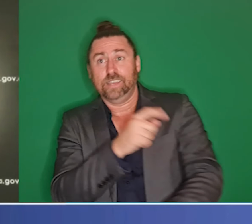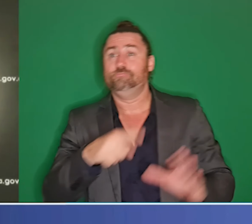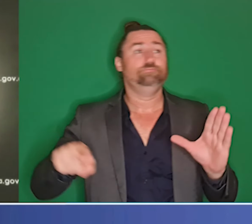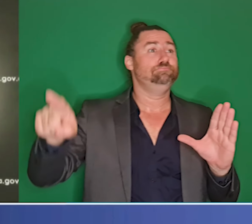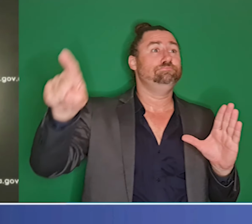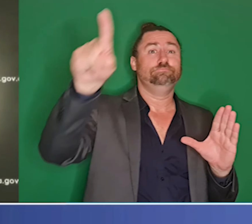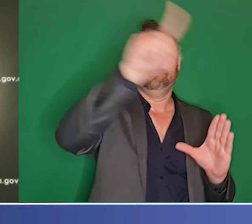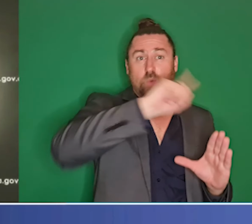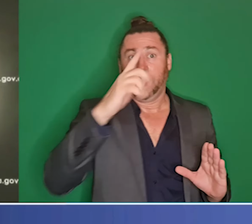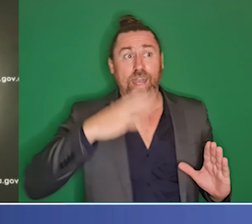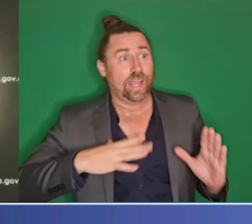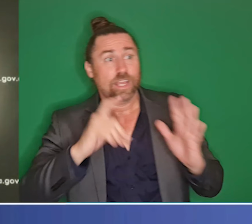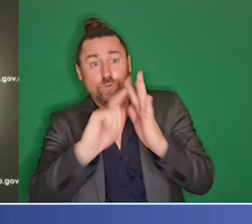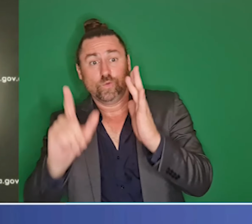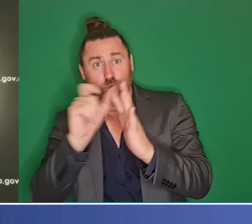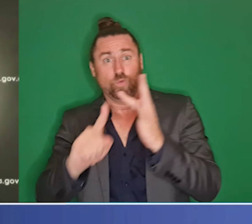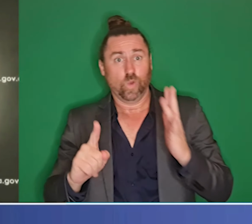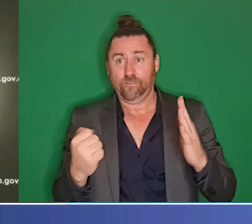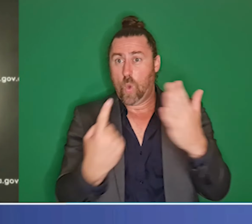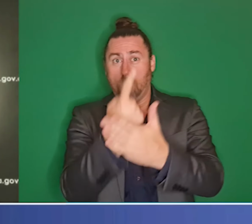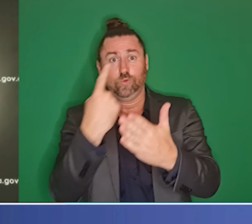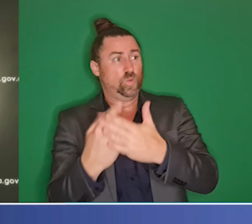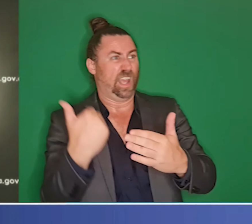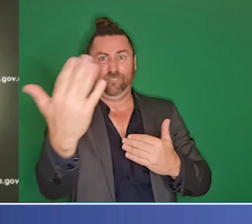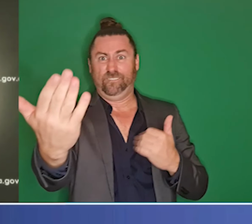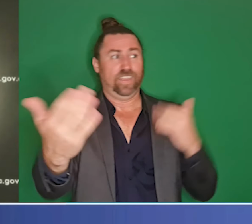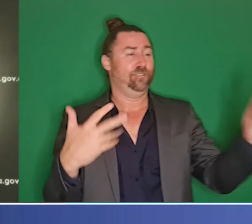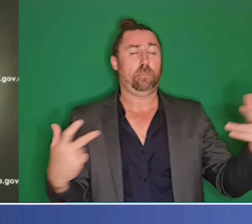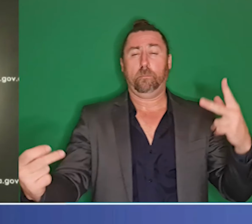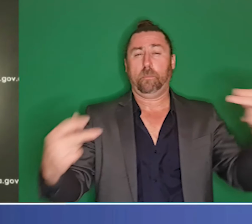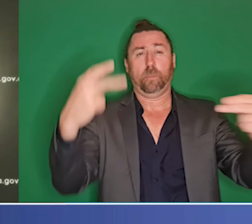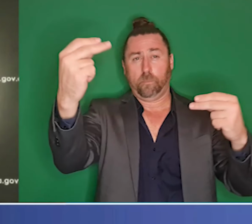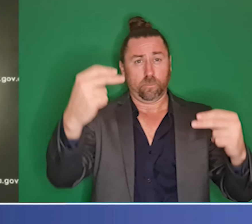that are available and are now being taken up in record numbers.